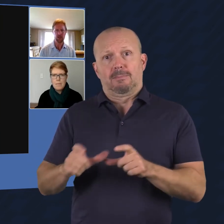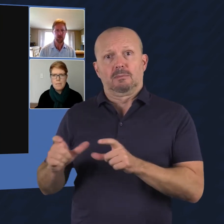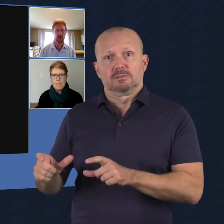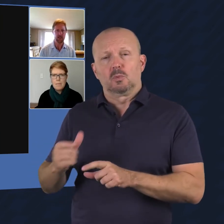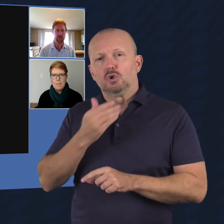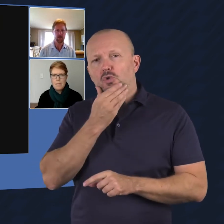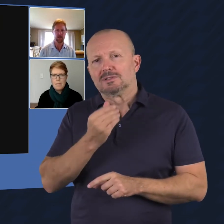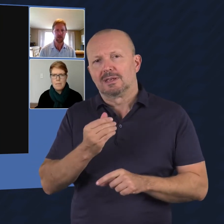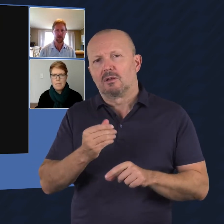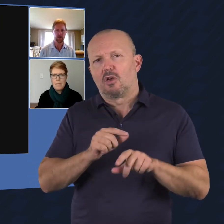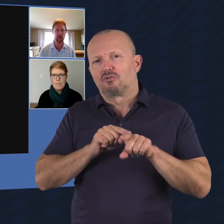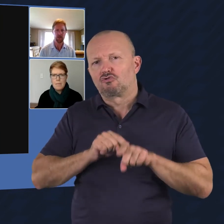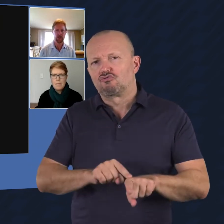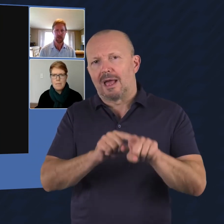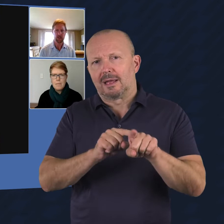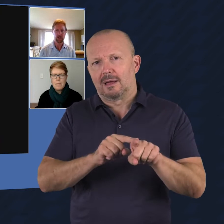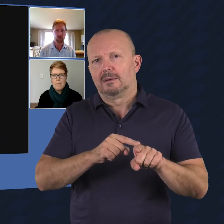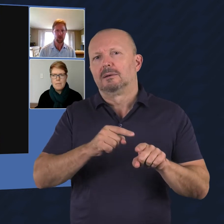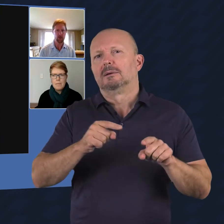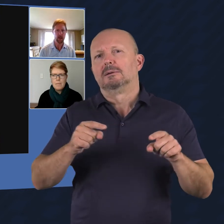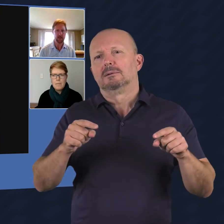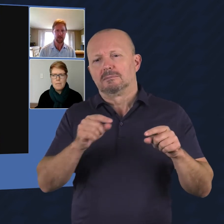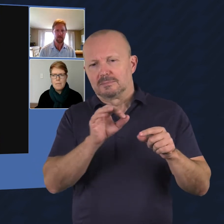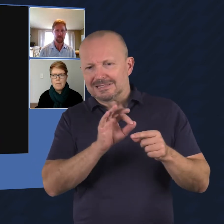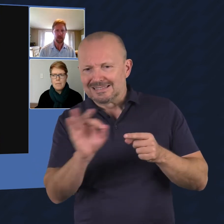the tracker sequencer program Jeskola Buzz.